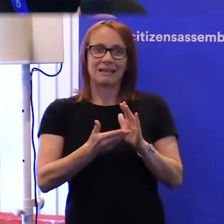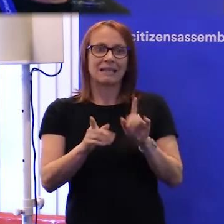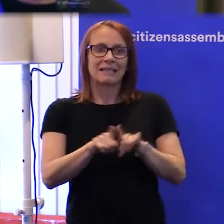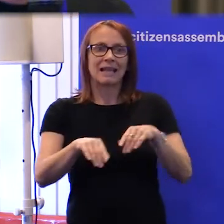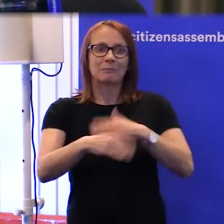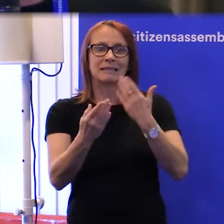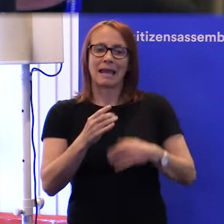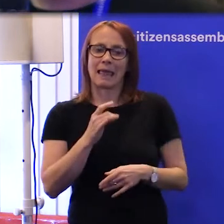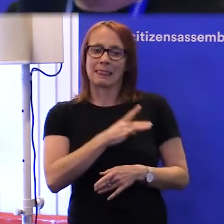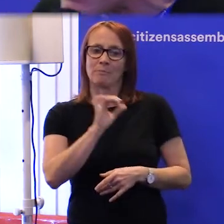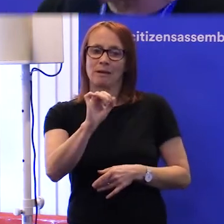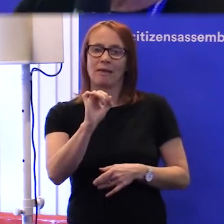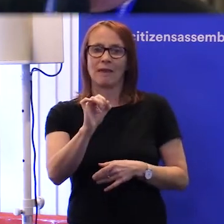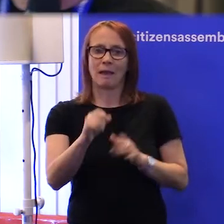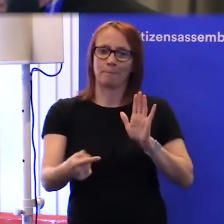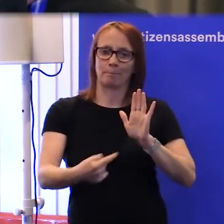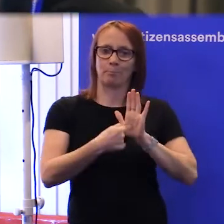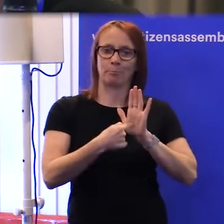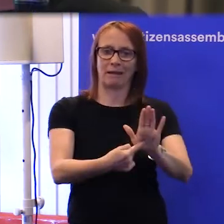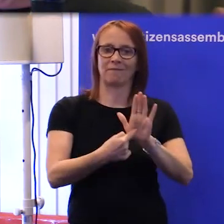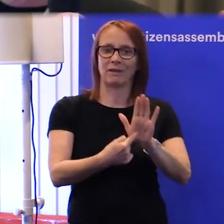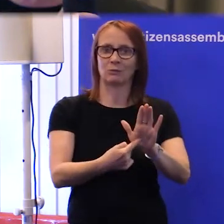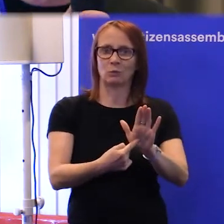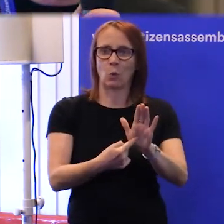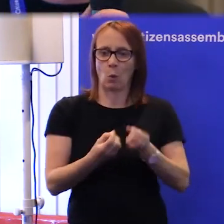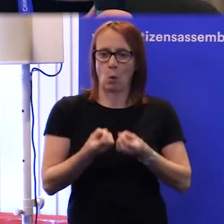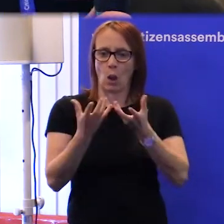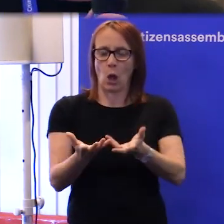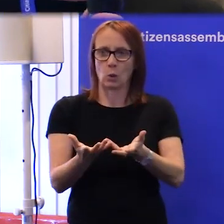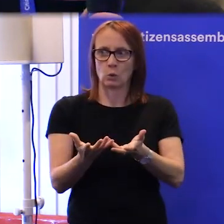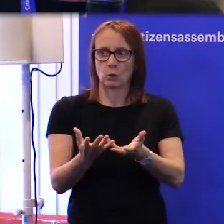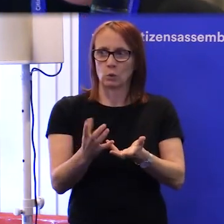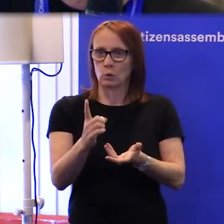launched you know that becomes a real blurring of you know what